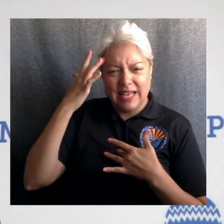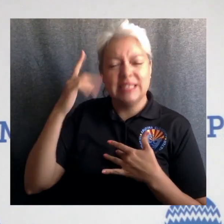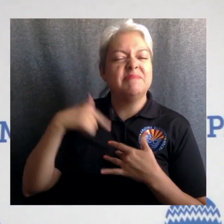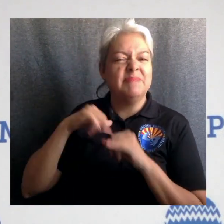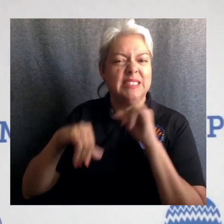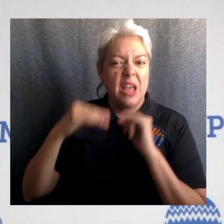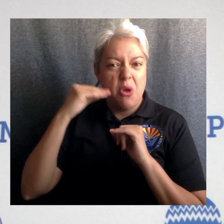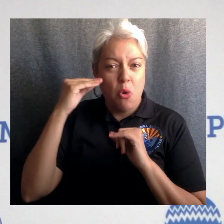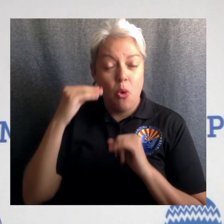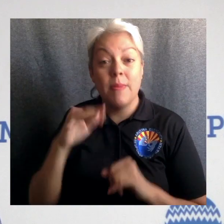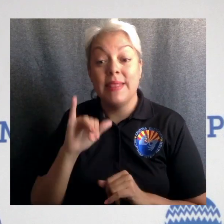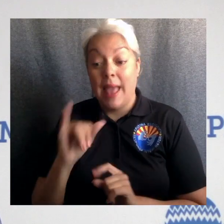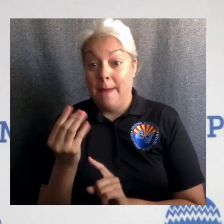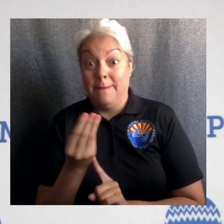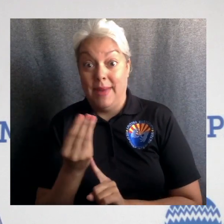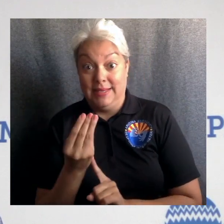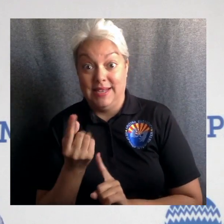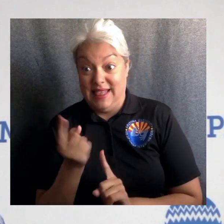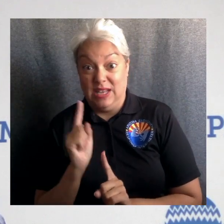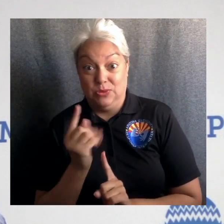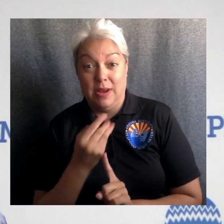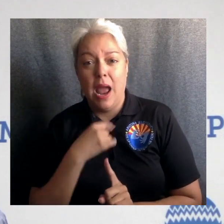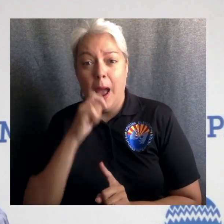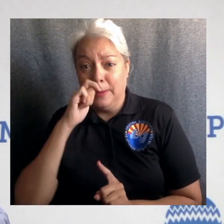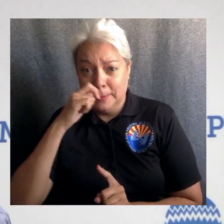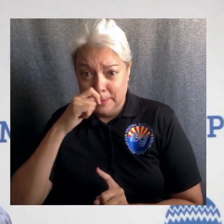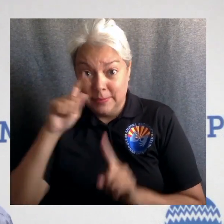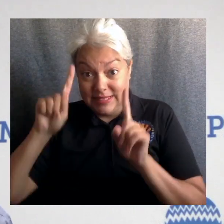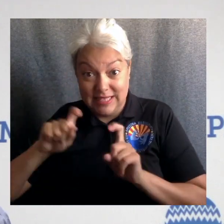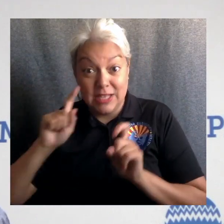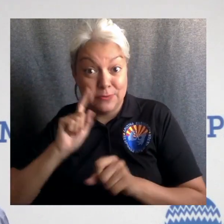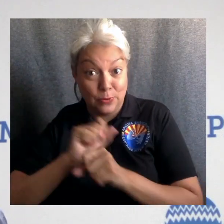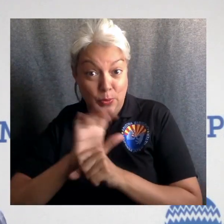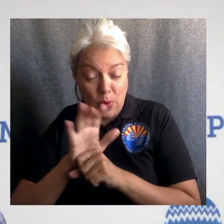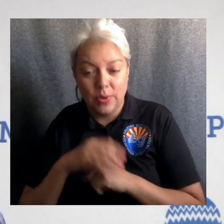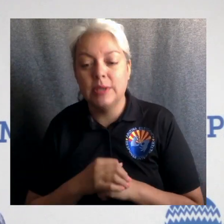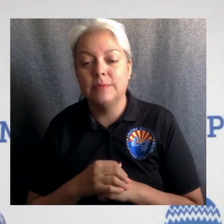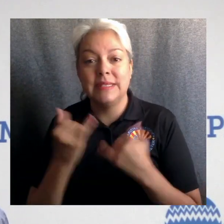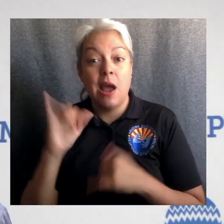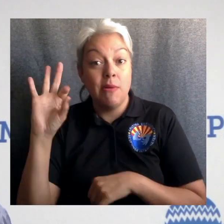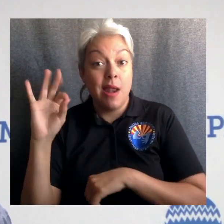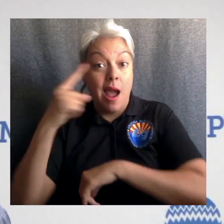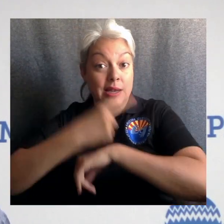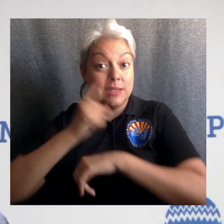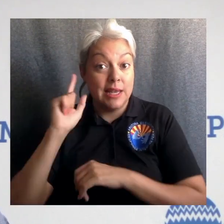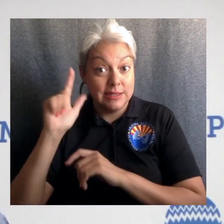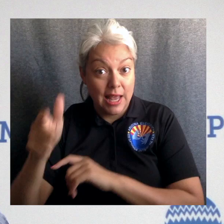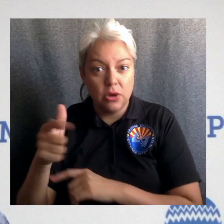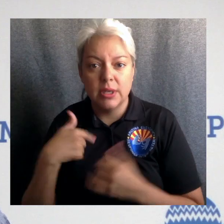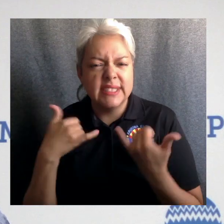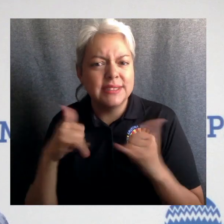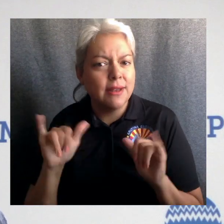on Monday - a week ago last Monday. This is now 9 days out. I’m still waiting for my test result.